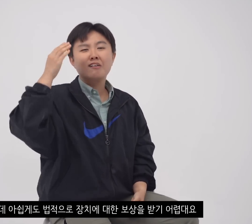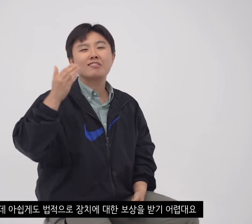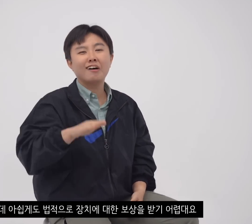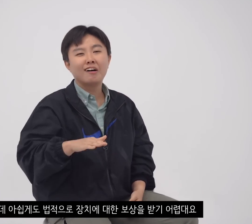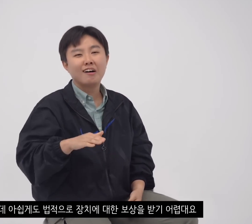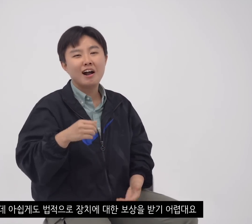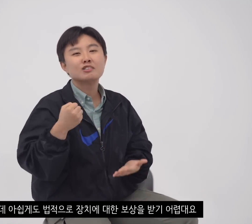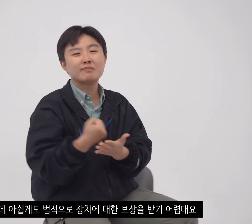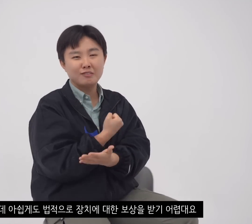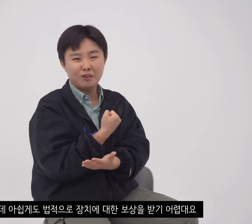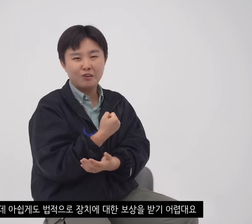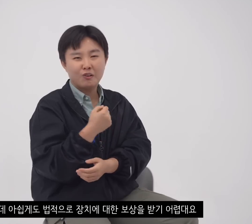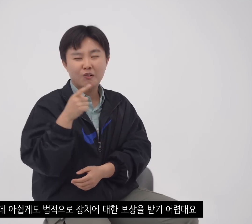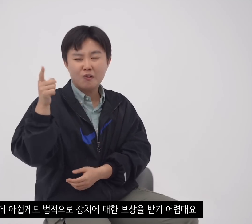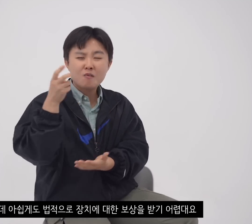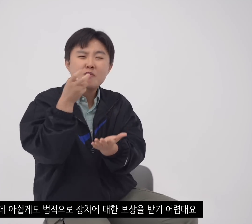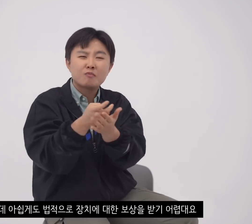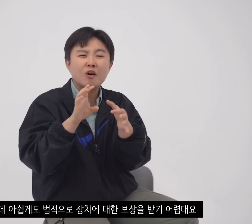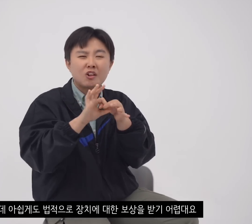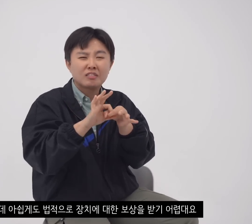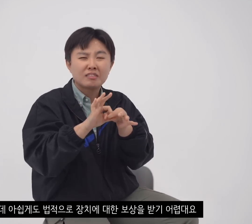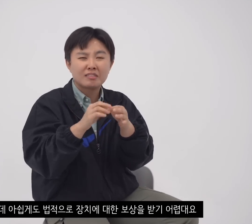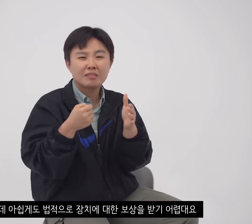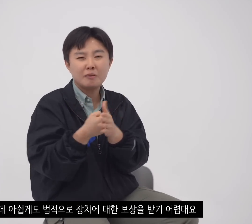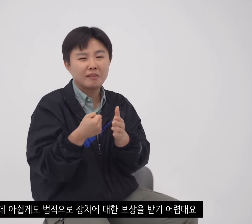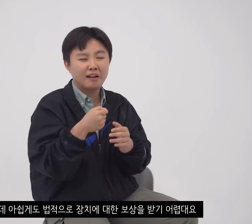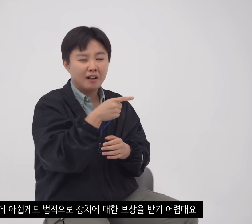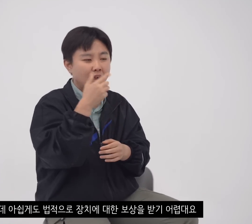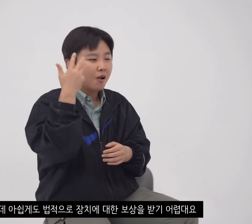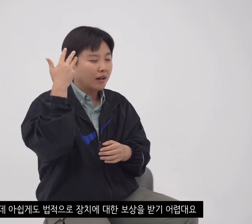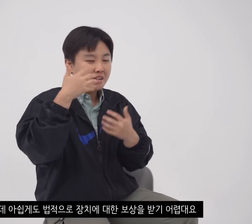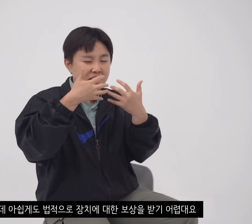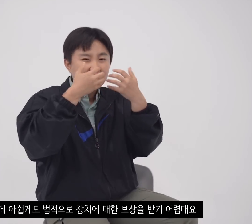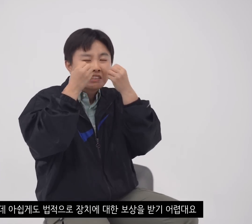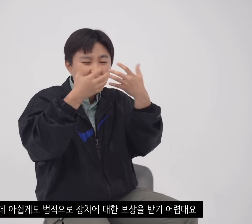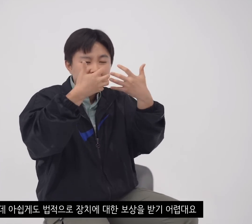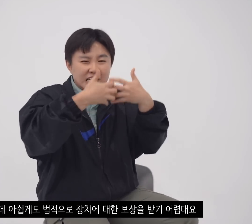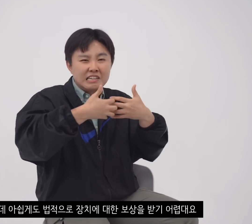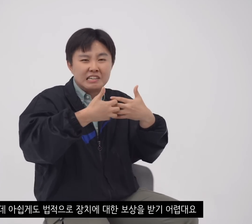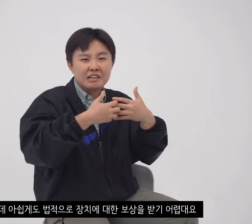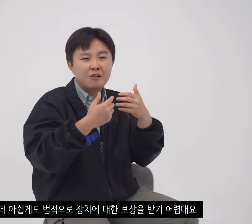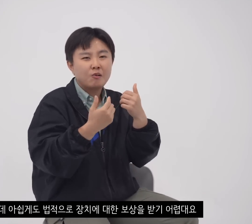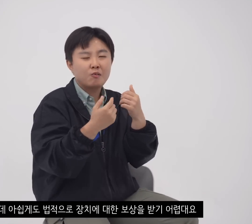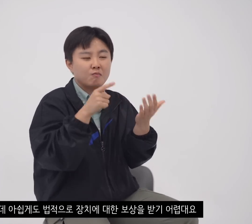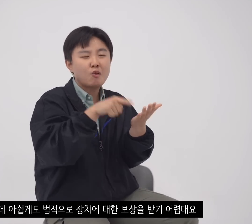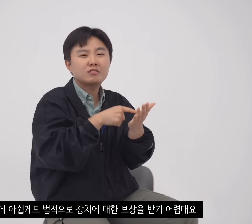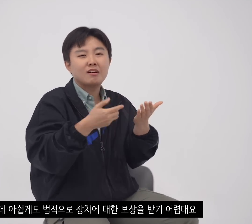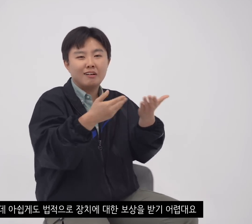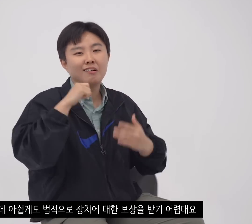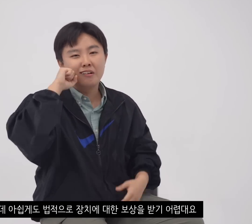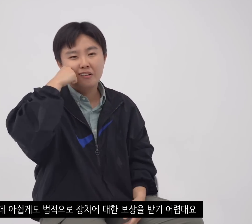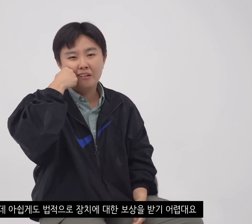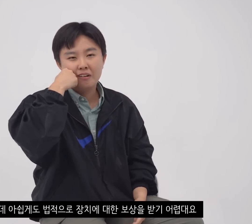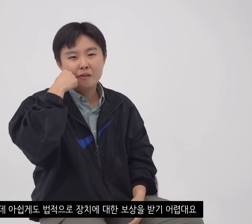unfortunately, it is difficult to legally receive compensation for the device.